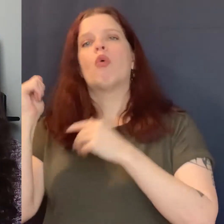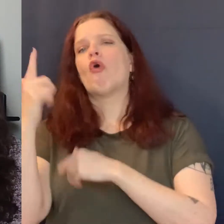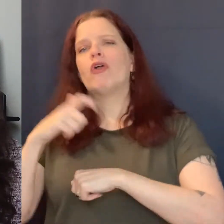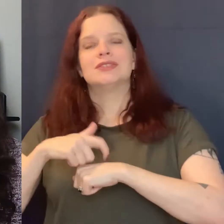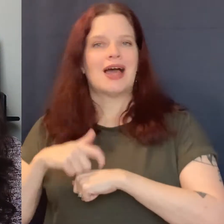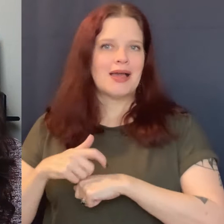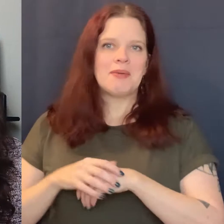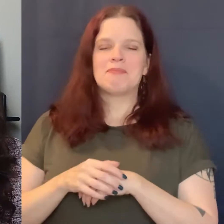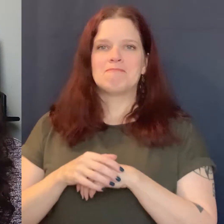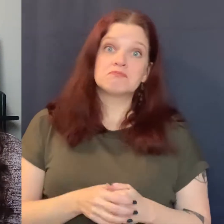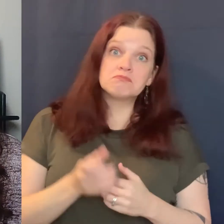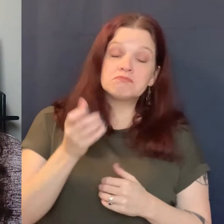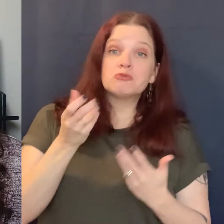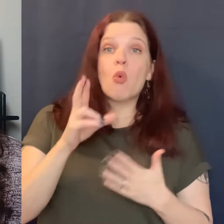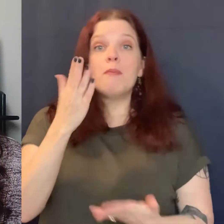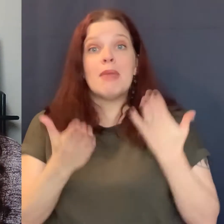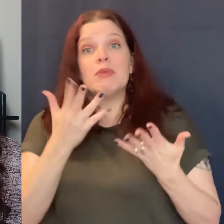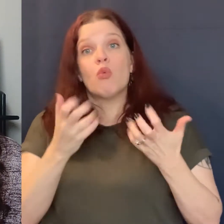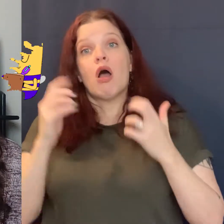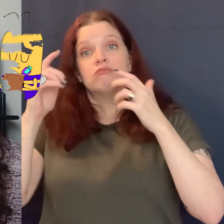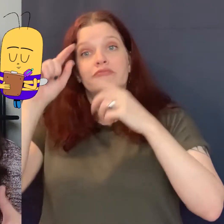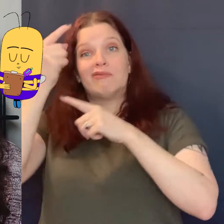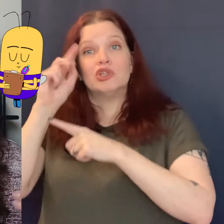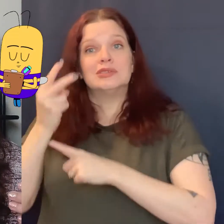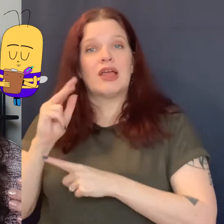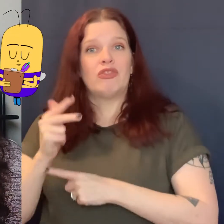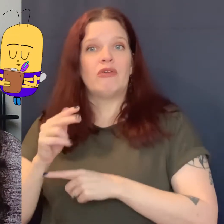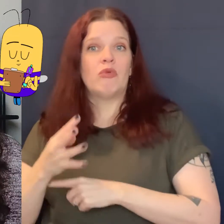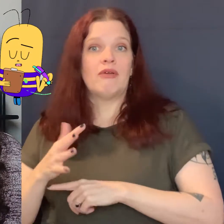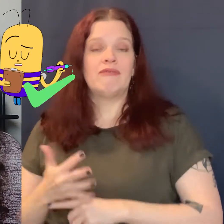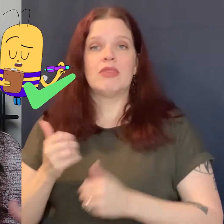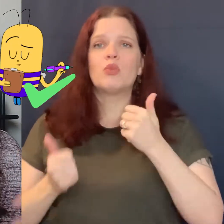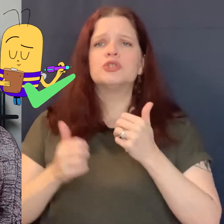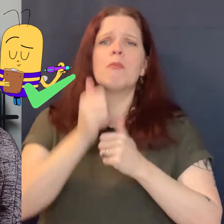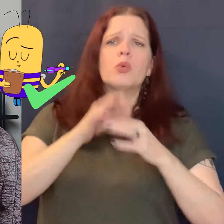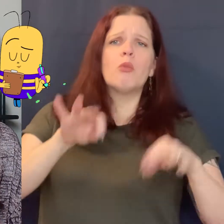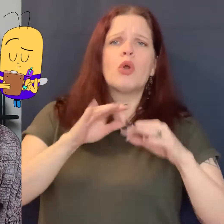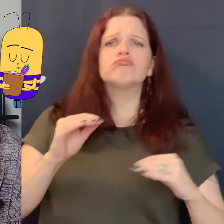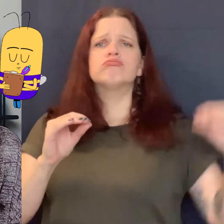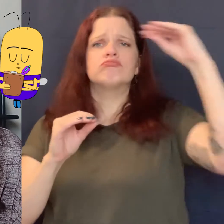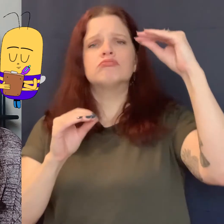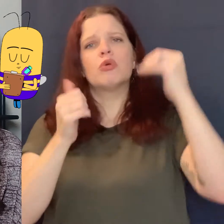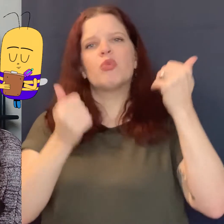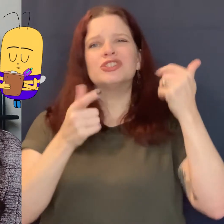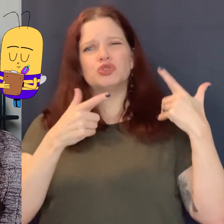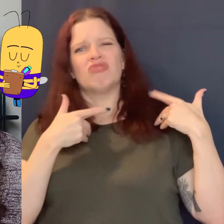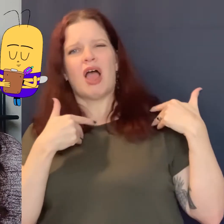"I do this thing all of the time". Another way you can write them is to kind of put them in order, to rank them. Which of them is most important to you to have and which of